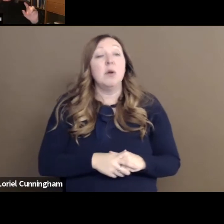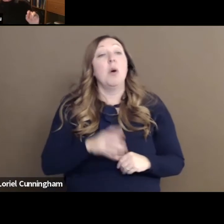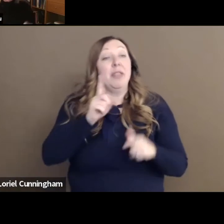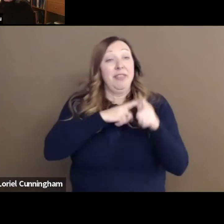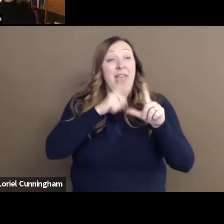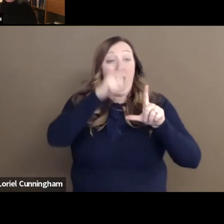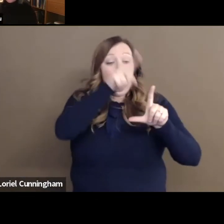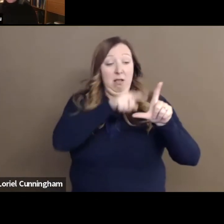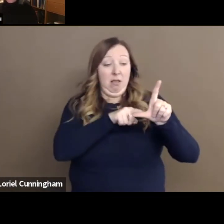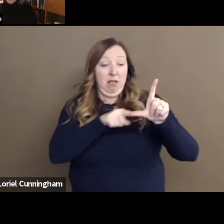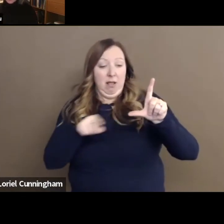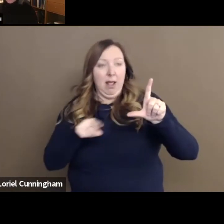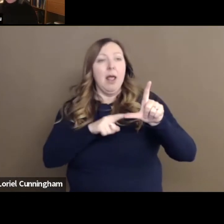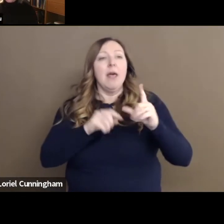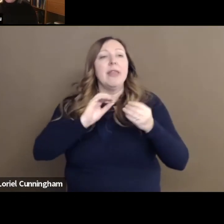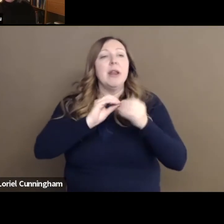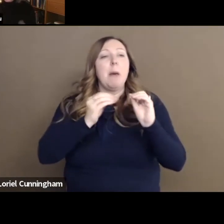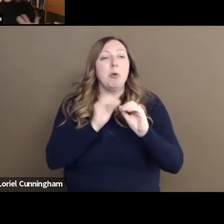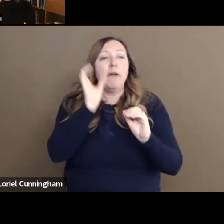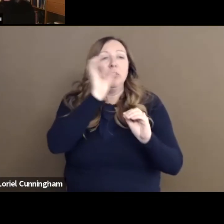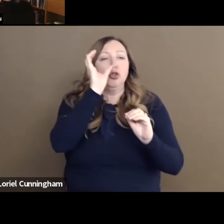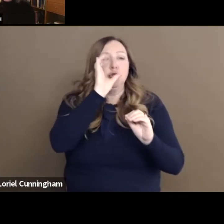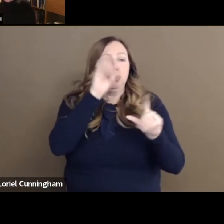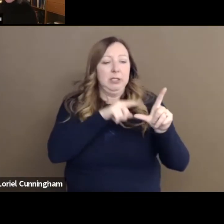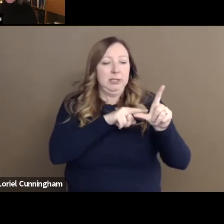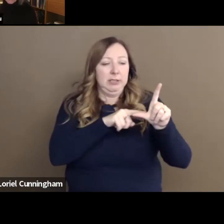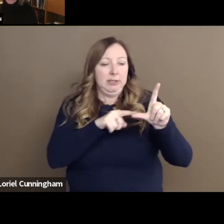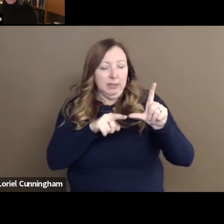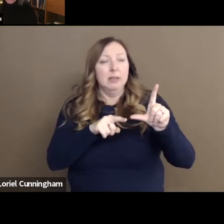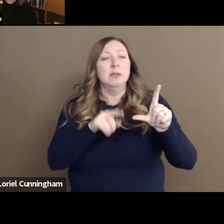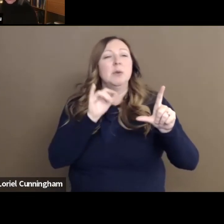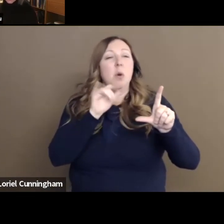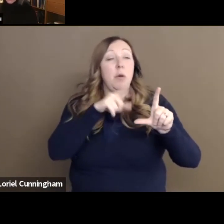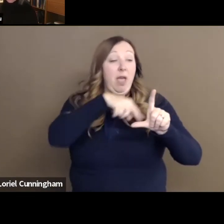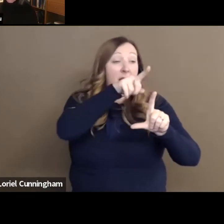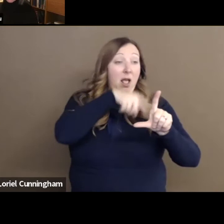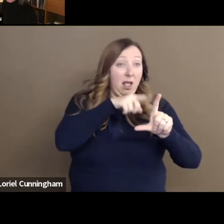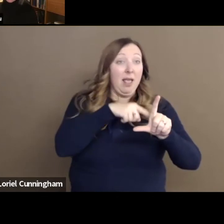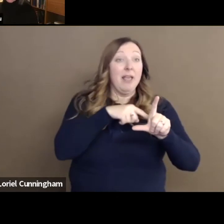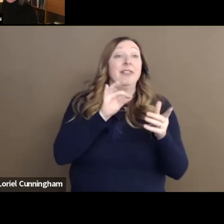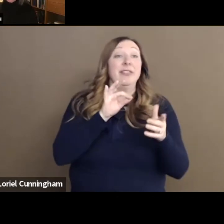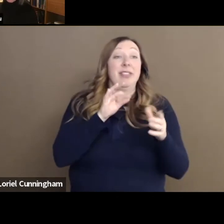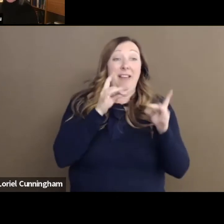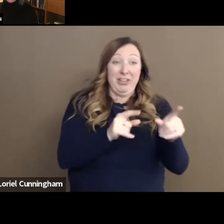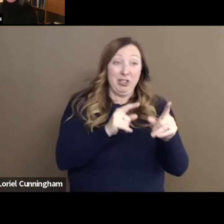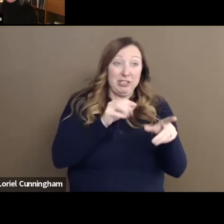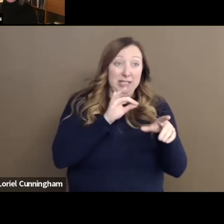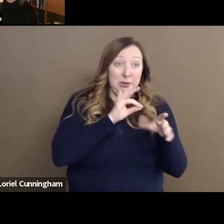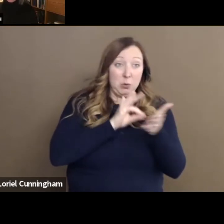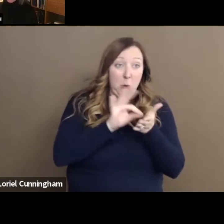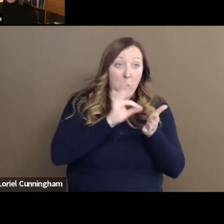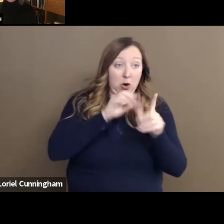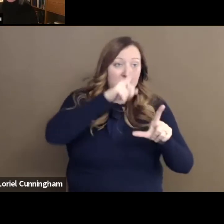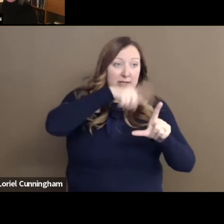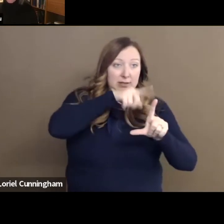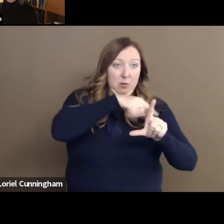the rotation so it's plotted against their how well they're doing and what you can see in this case this